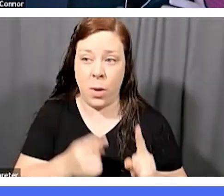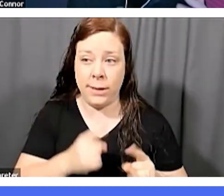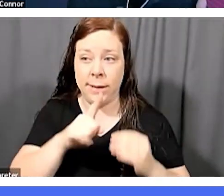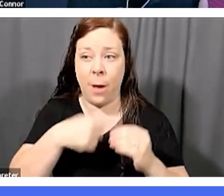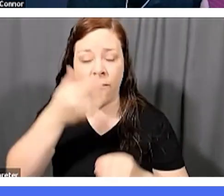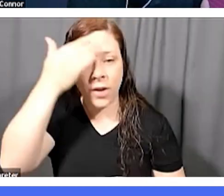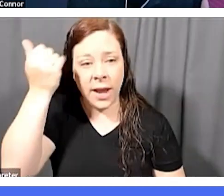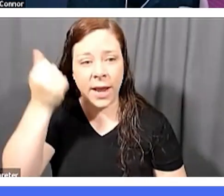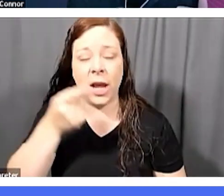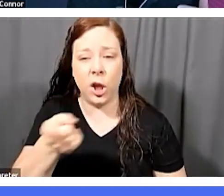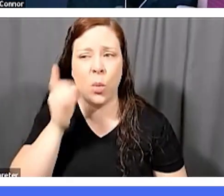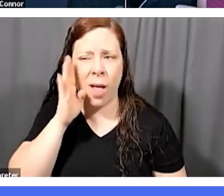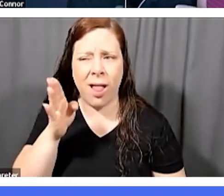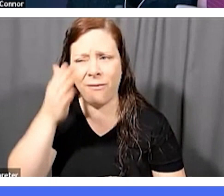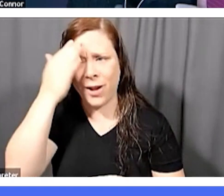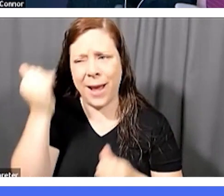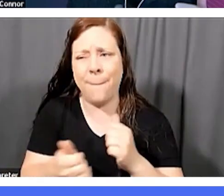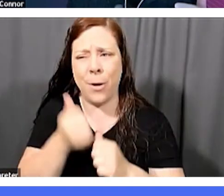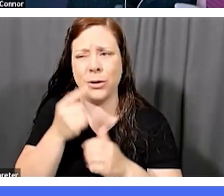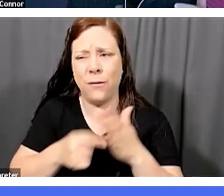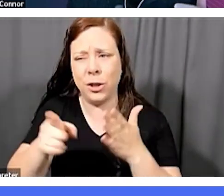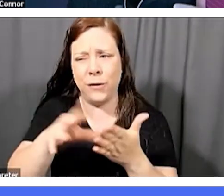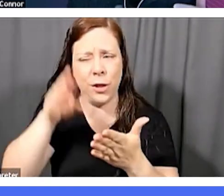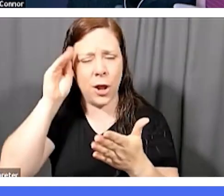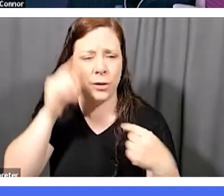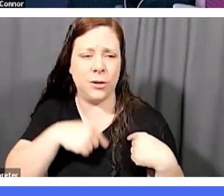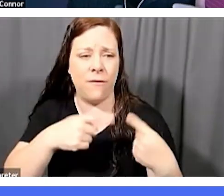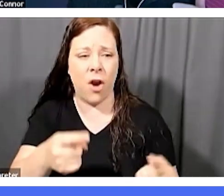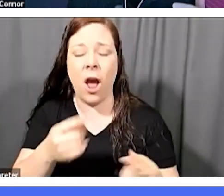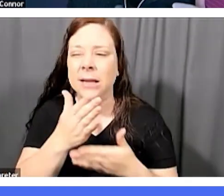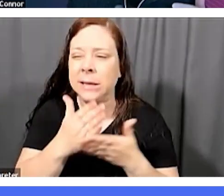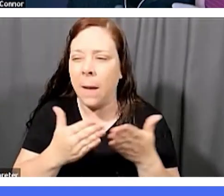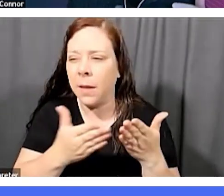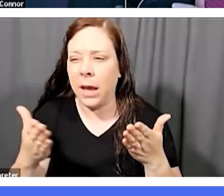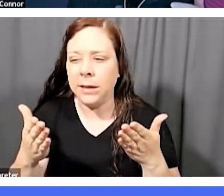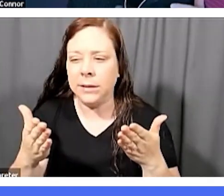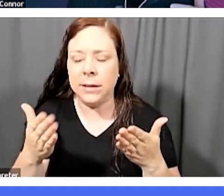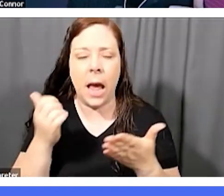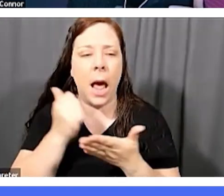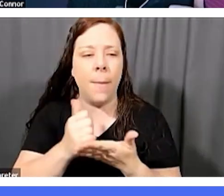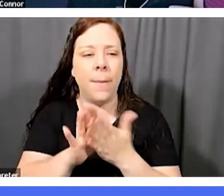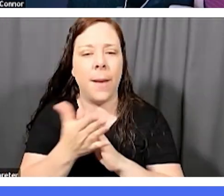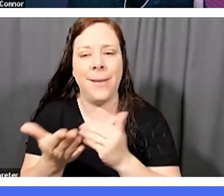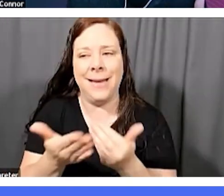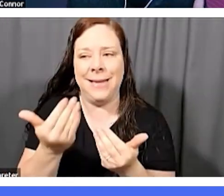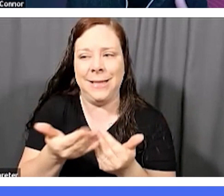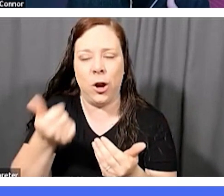You're gonna forget most of what you've learned. There are some things that you can do to make this a little bit easier on adults to remember.